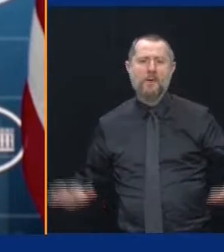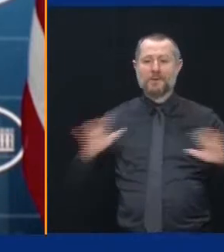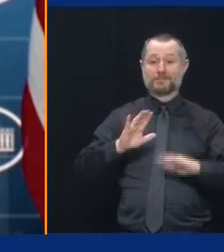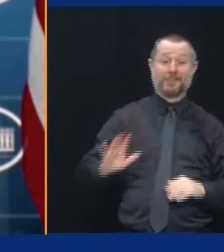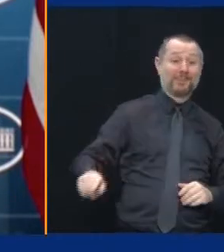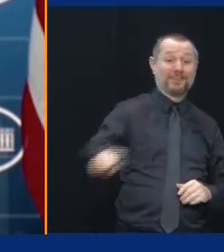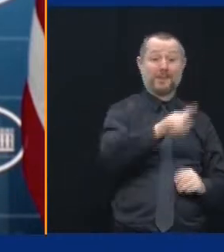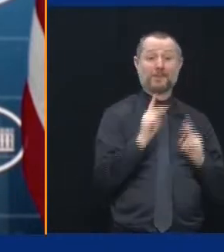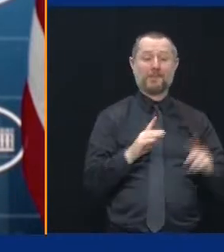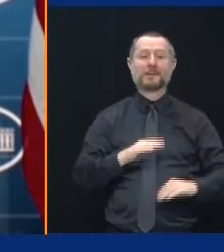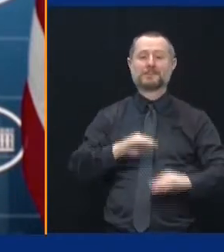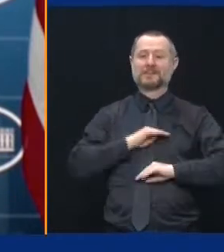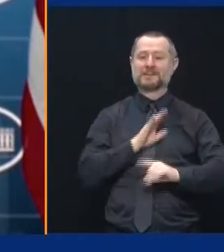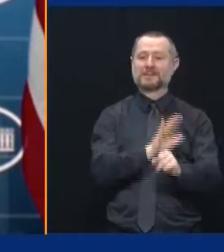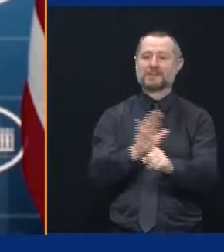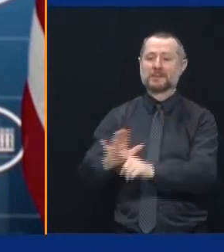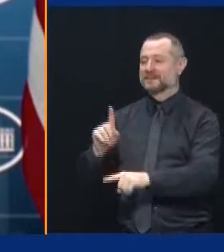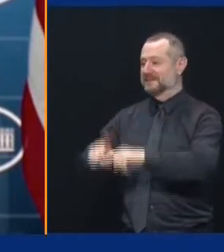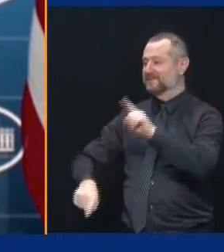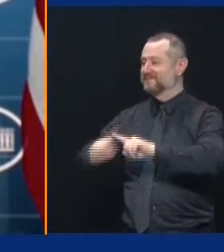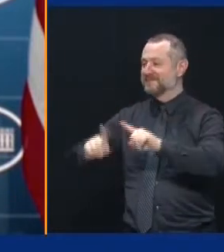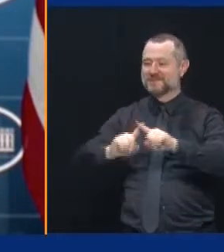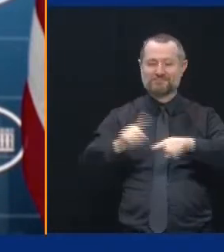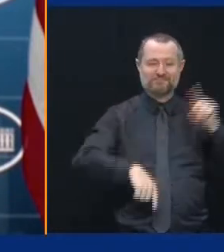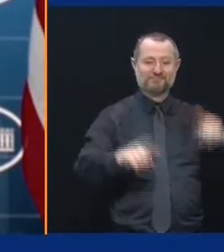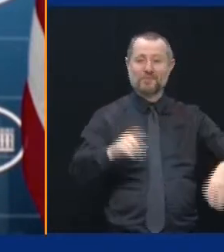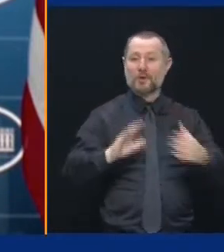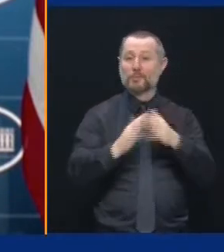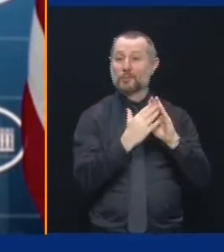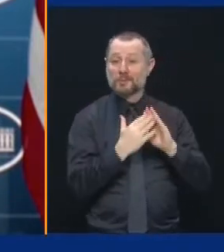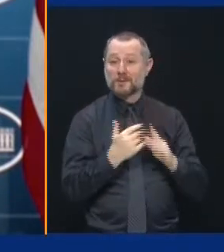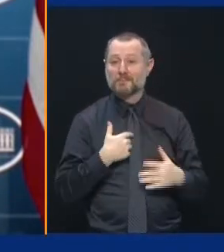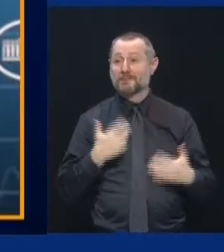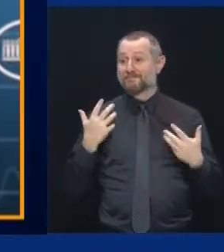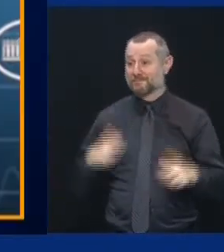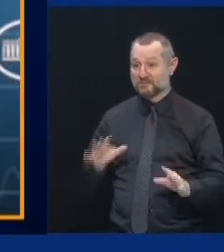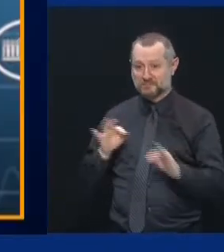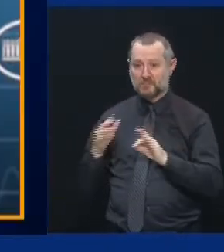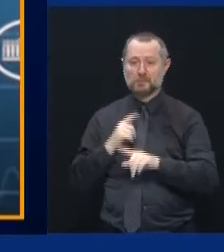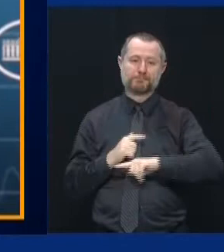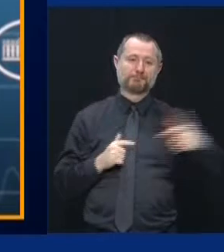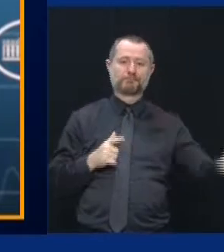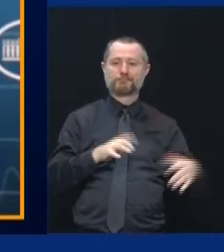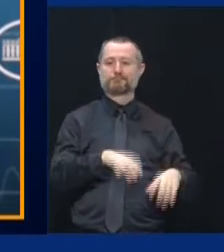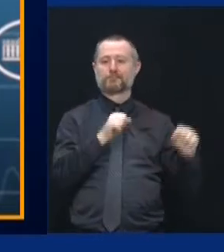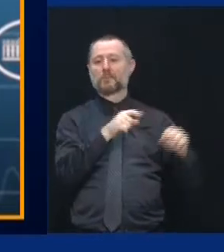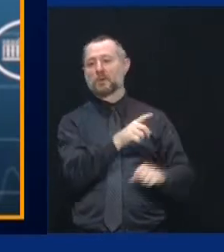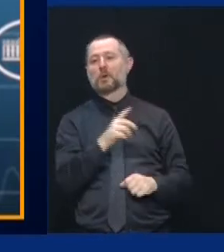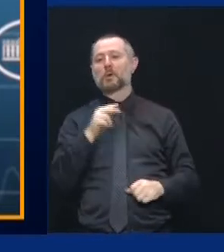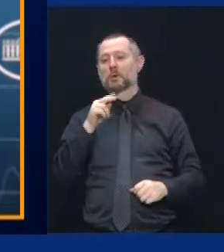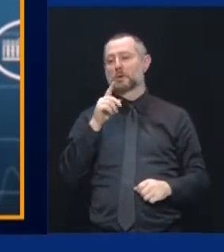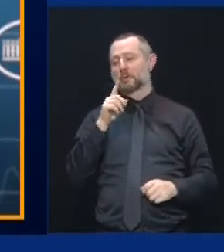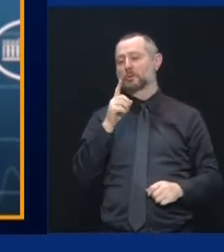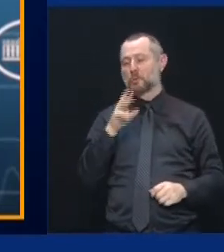PARTNERSHIPS WITH STATES AND LOCALITIES TO SCALE INNOVATIVE MODELS THAT MEET THE NEEDS OF THE COMMUNITIES WE SERVE.